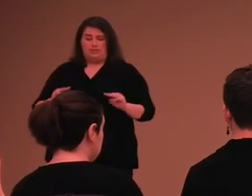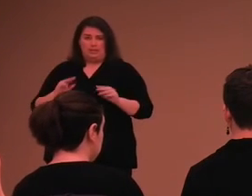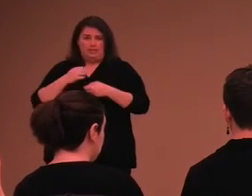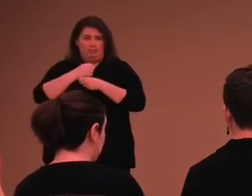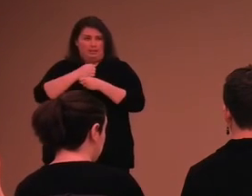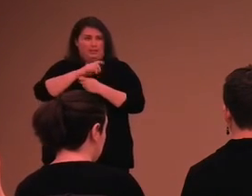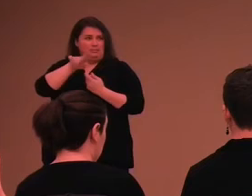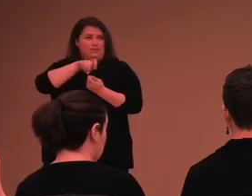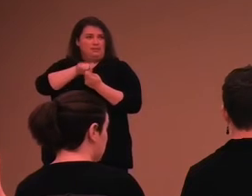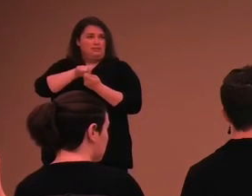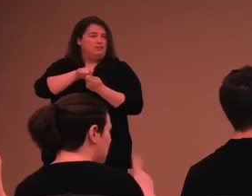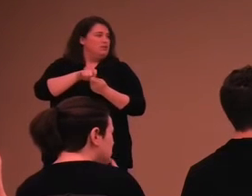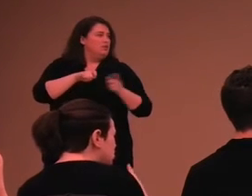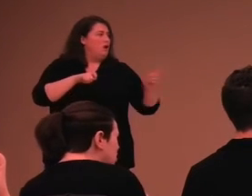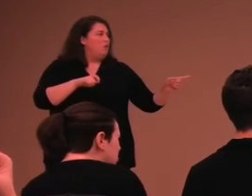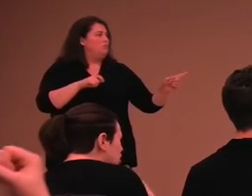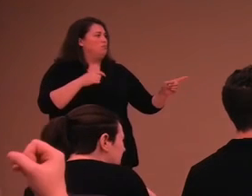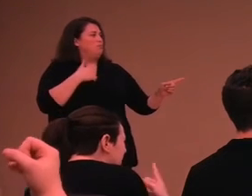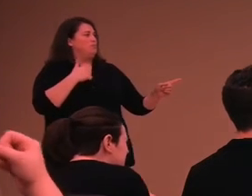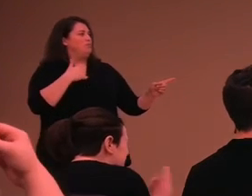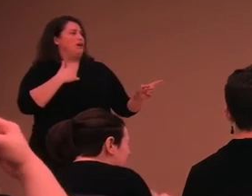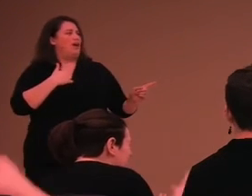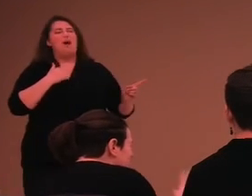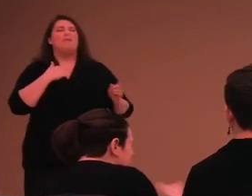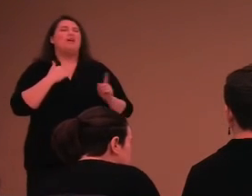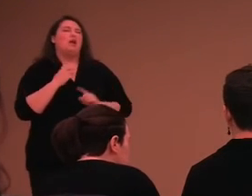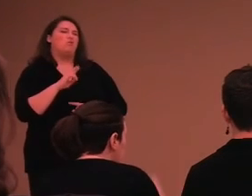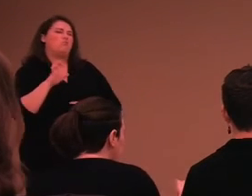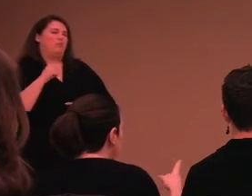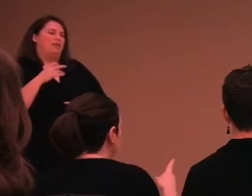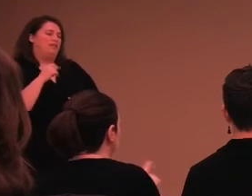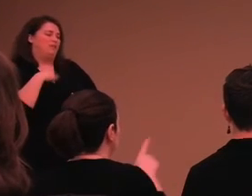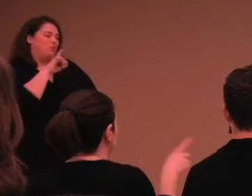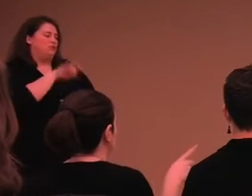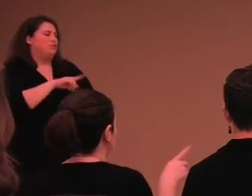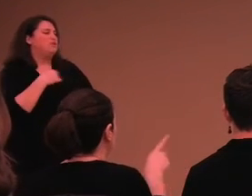Sorry, Rhonda. Can I say that question really quick? Yep? Sorry she was just asking Rhonda about who created the